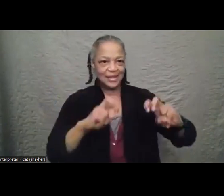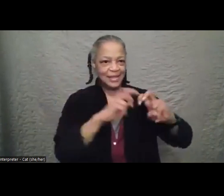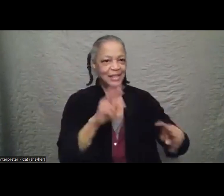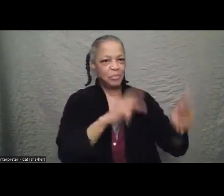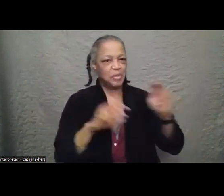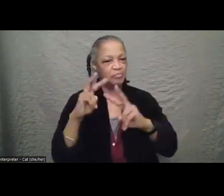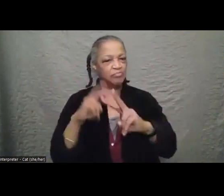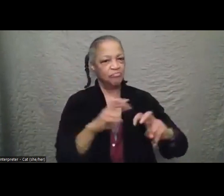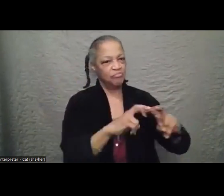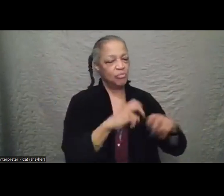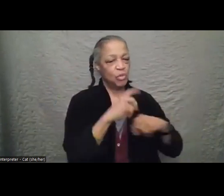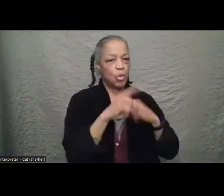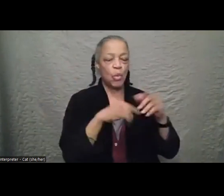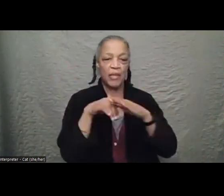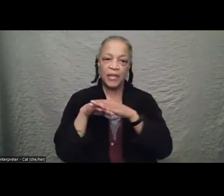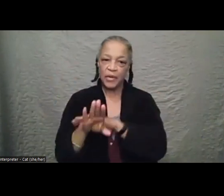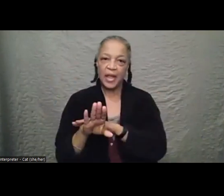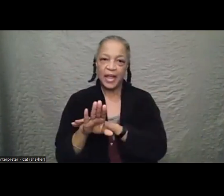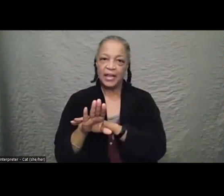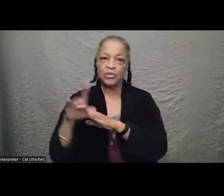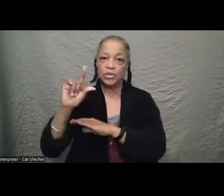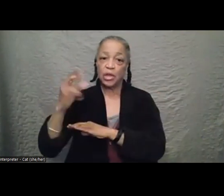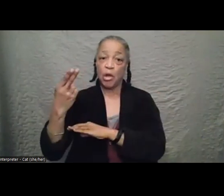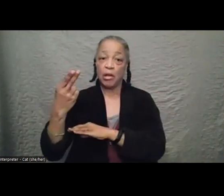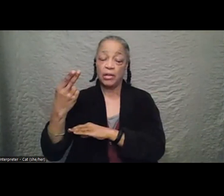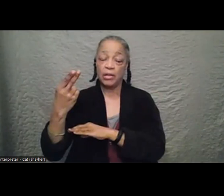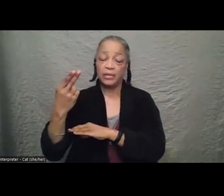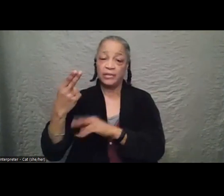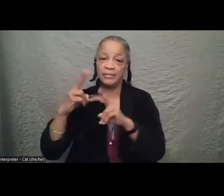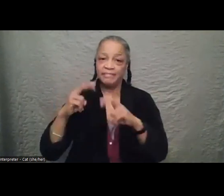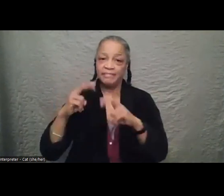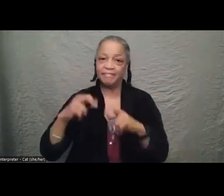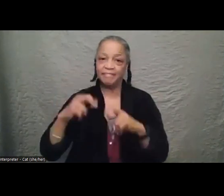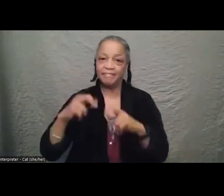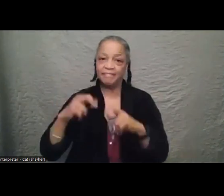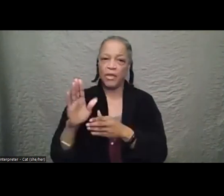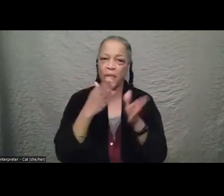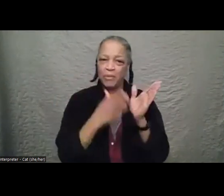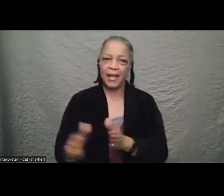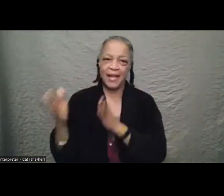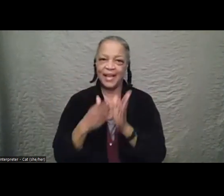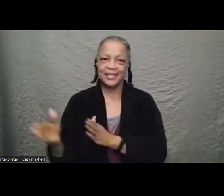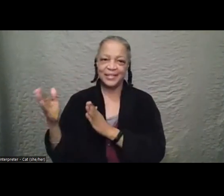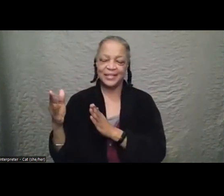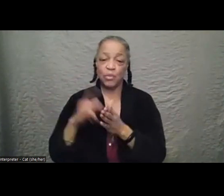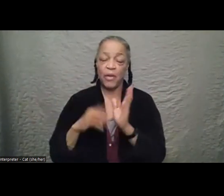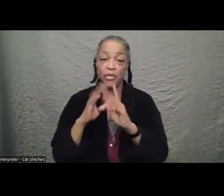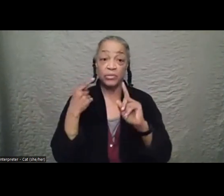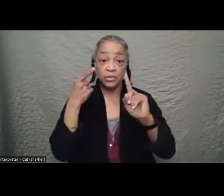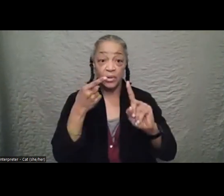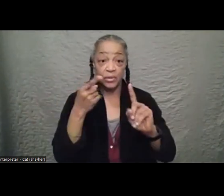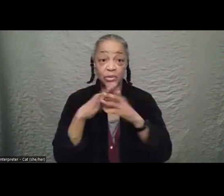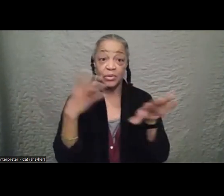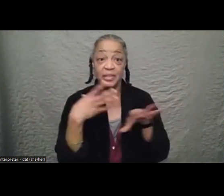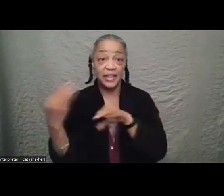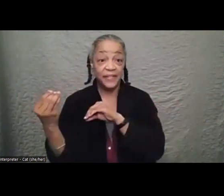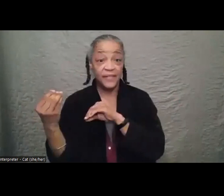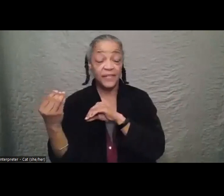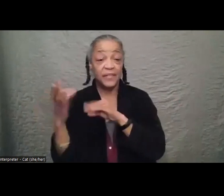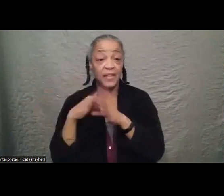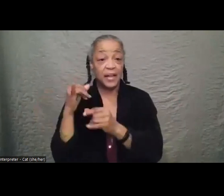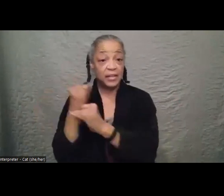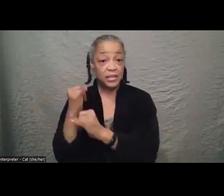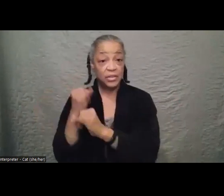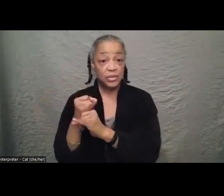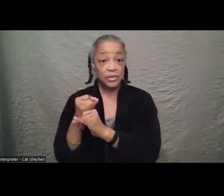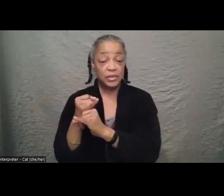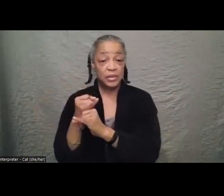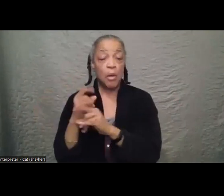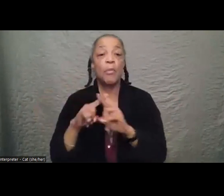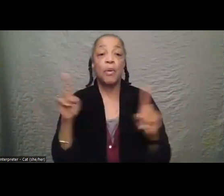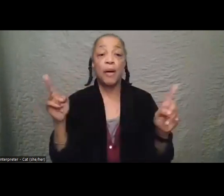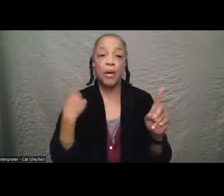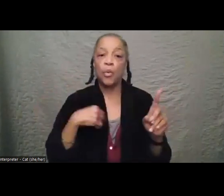are entered - - lead the institution . We need to continue to put pressure